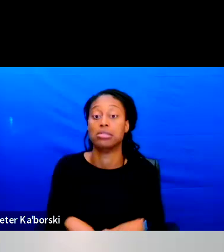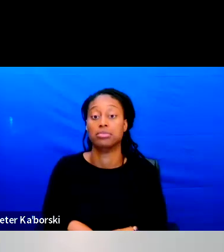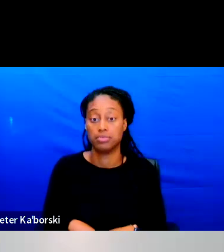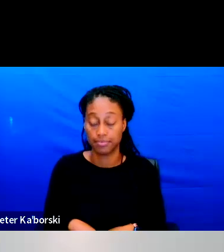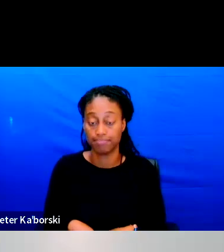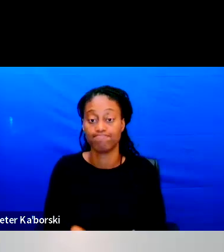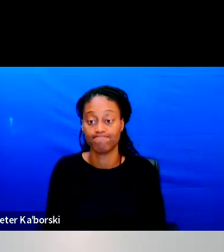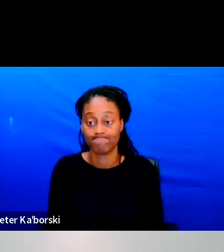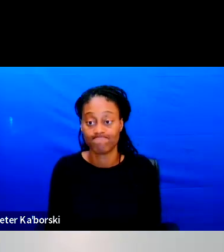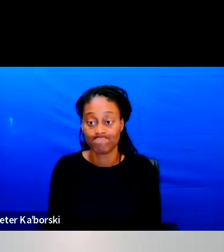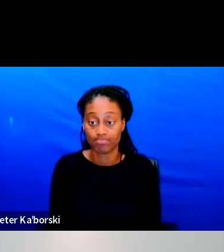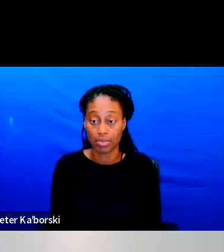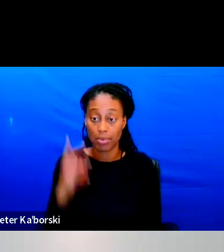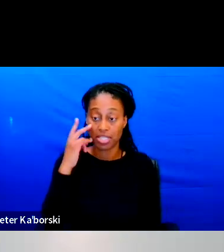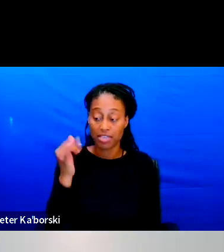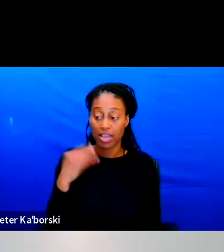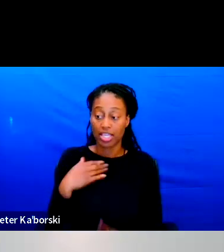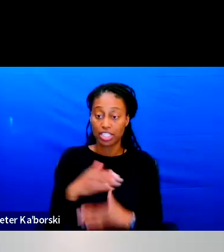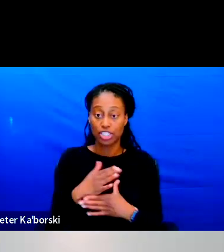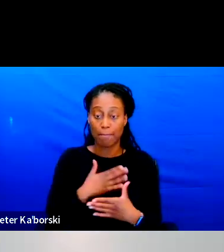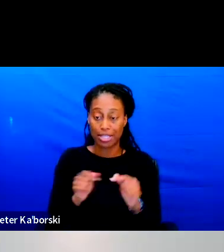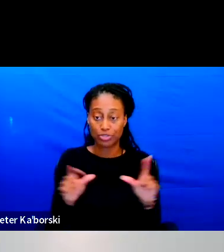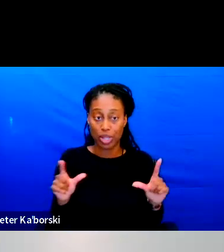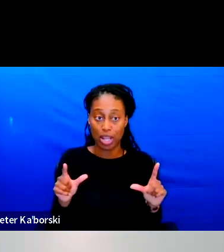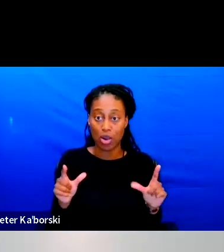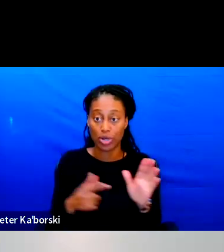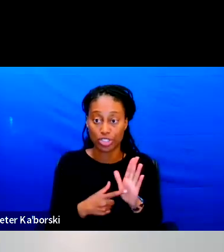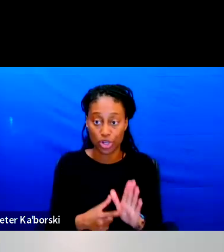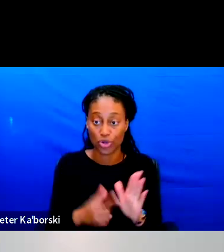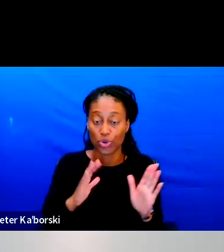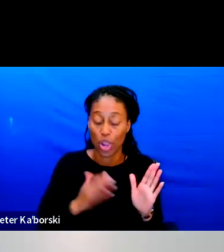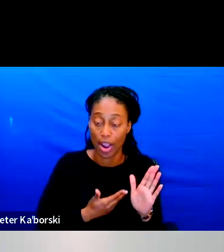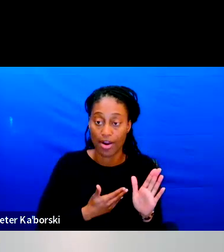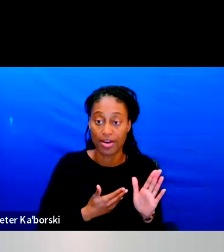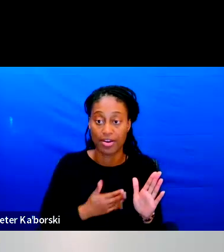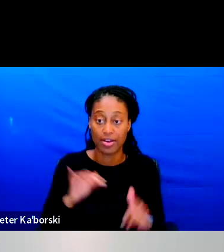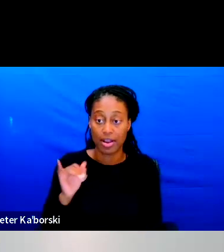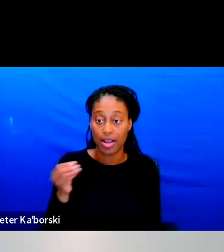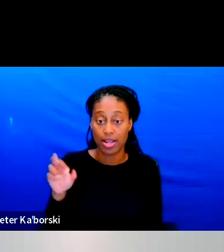Kyle Kleist: let me see if I can share my screen. I was gonna show you our Kyle Kleist: I in our form